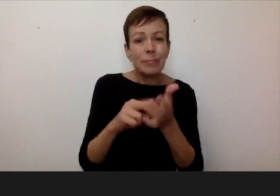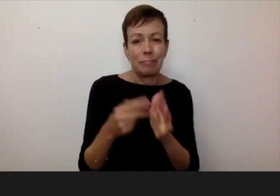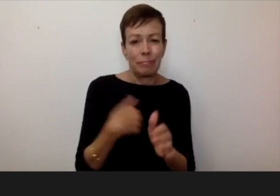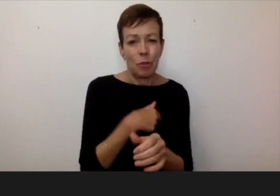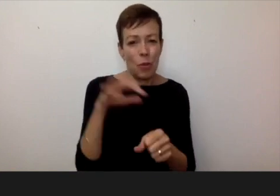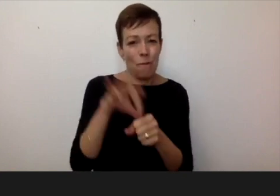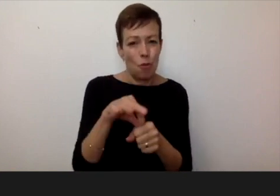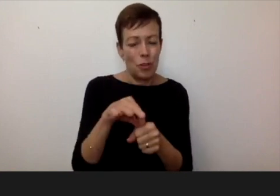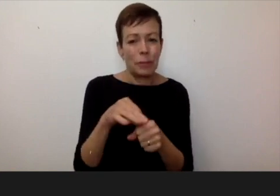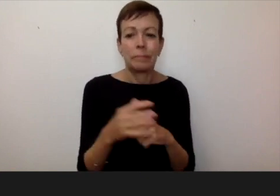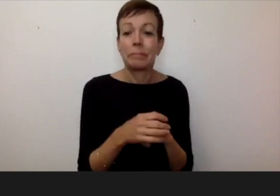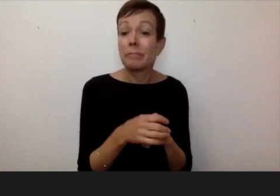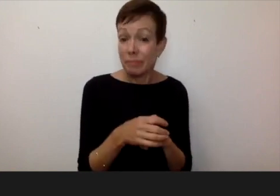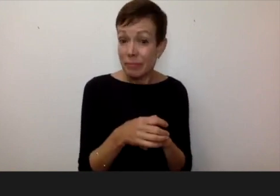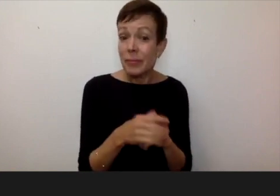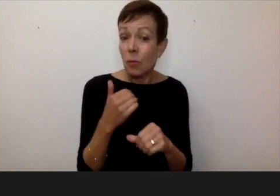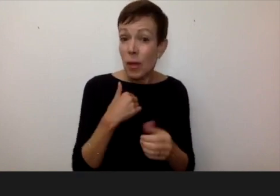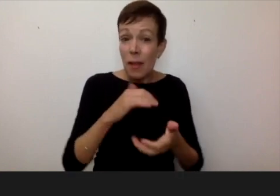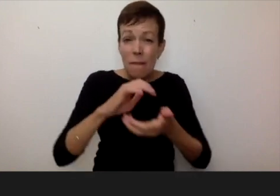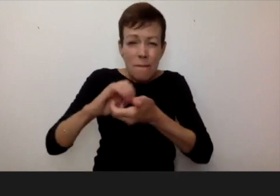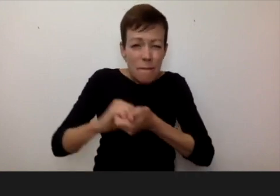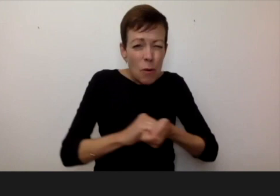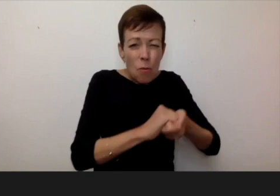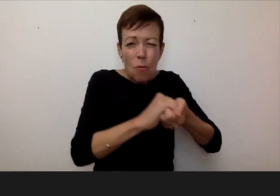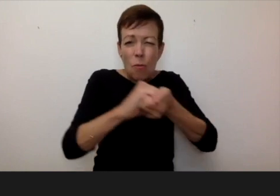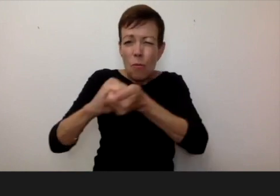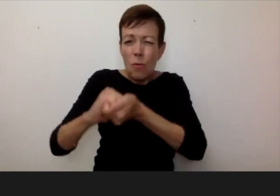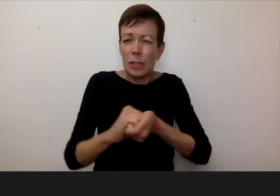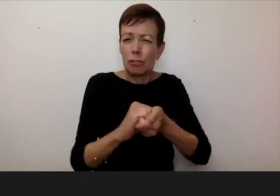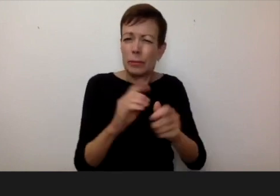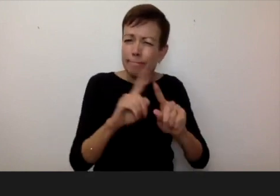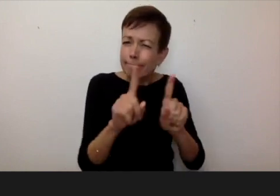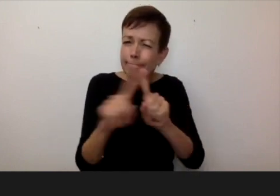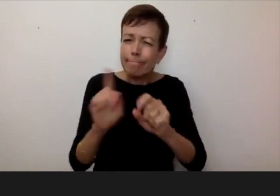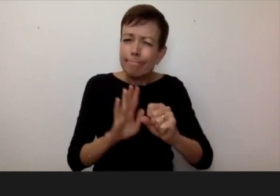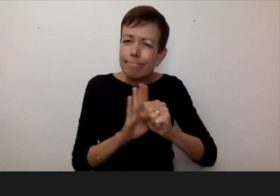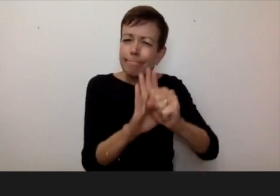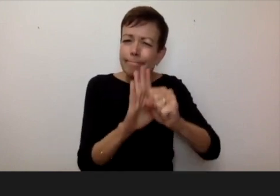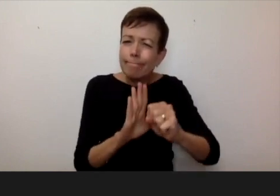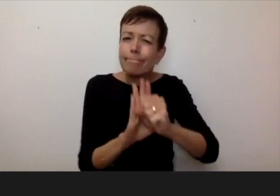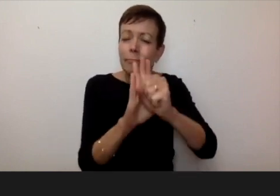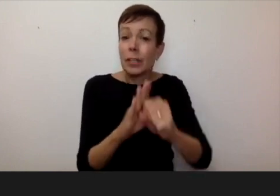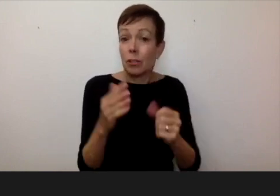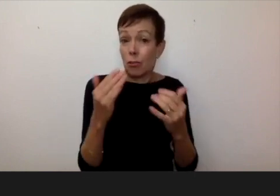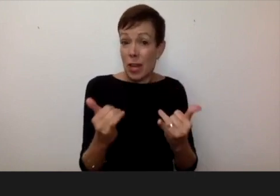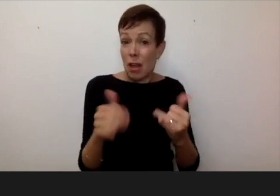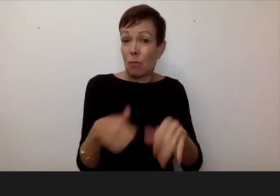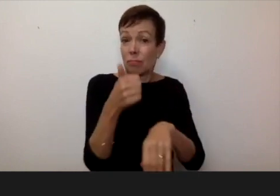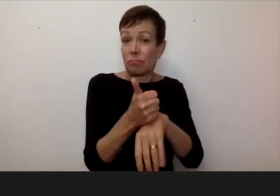income advocates across the country have come together to hold a basic income lobby week for our federal politicians during the